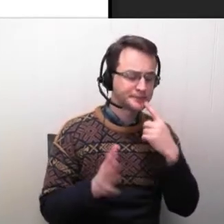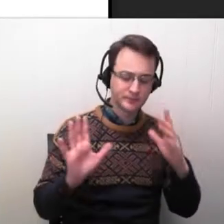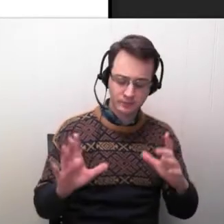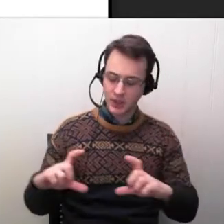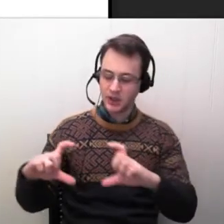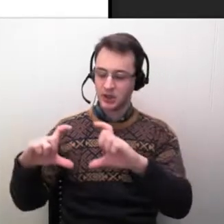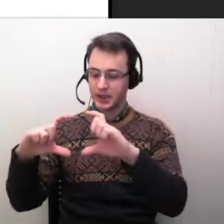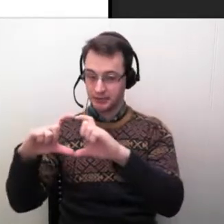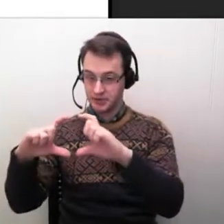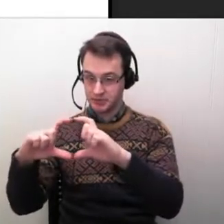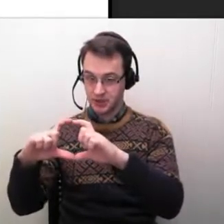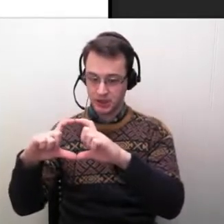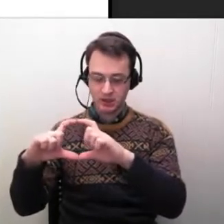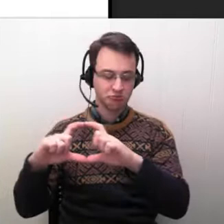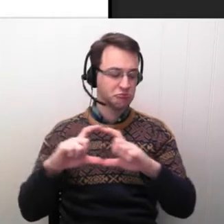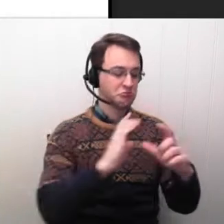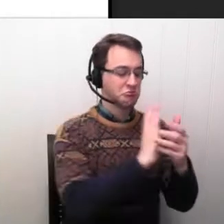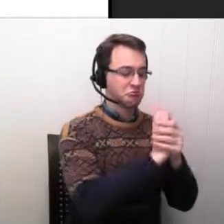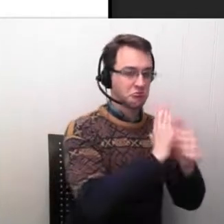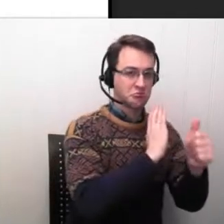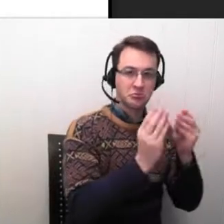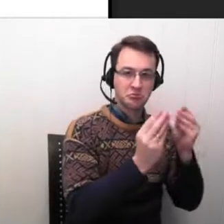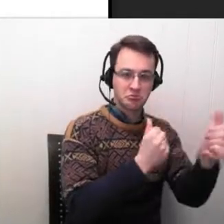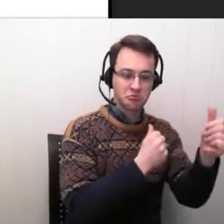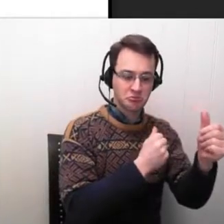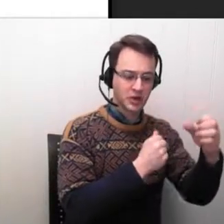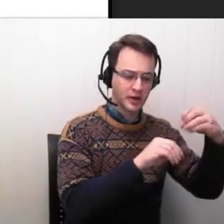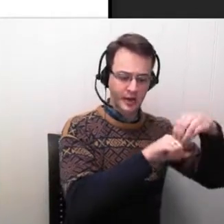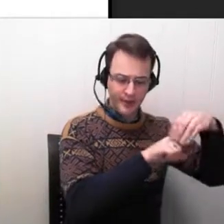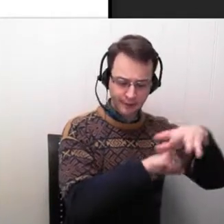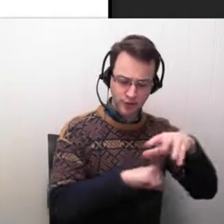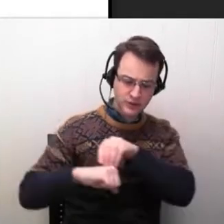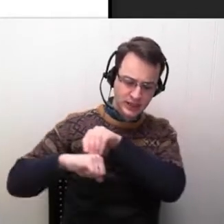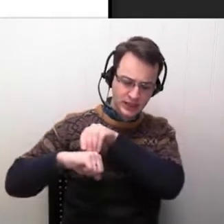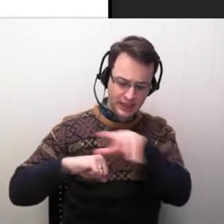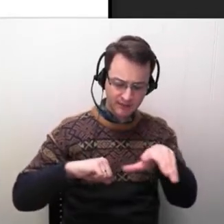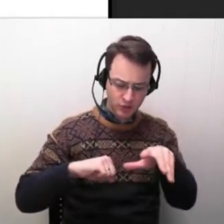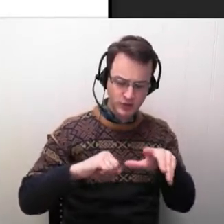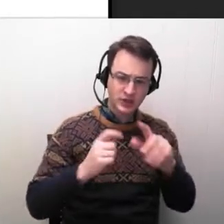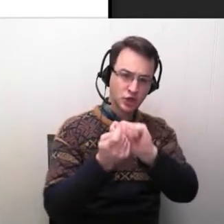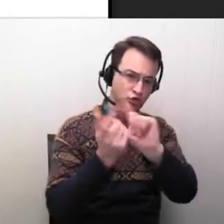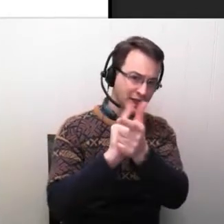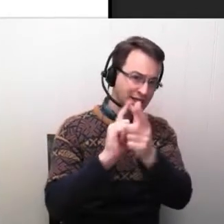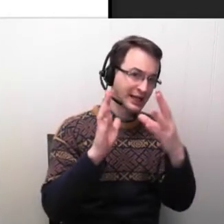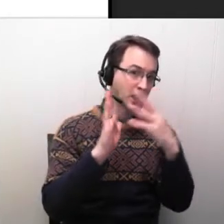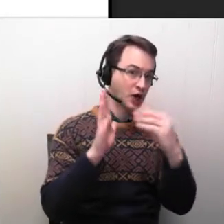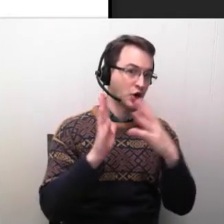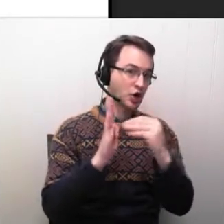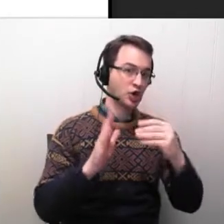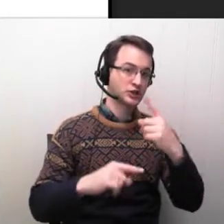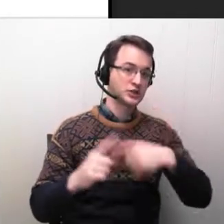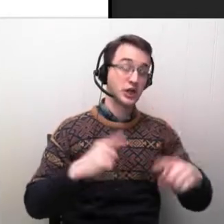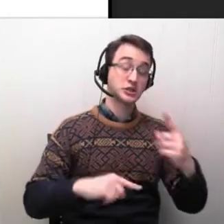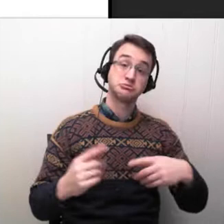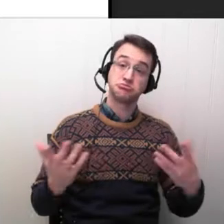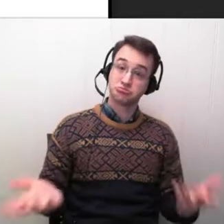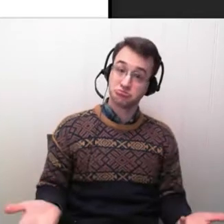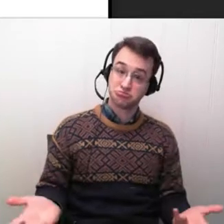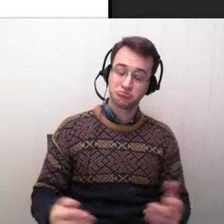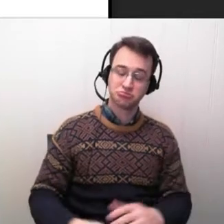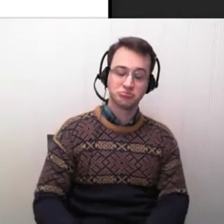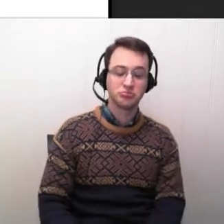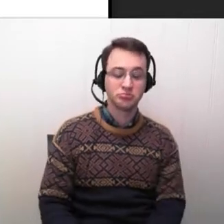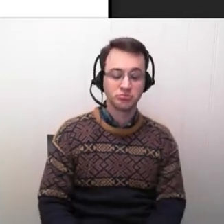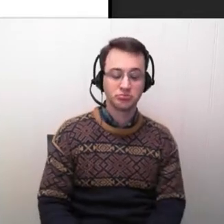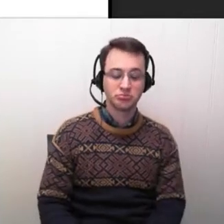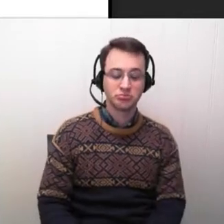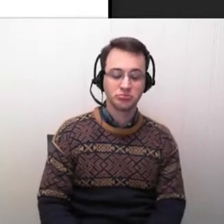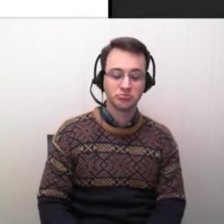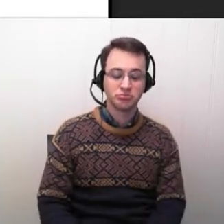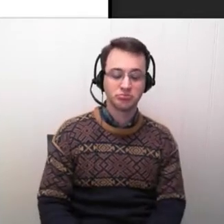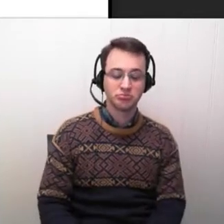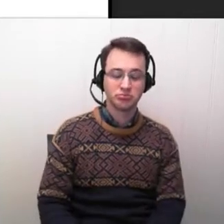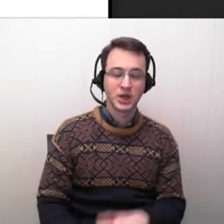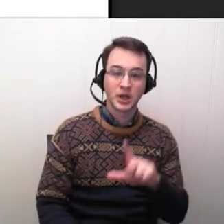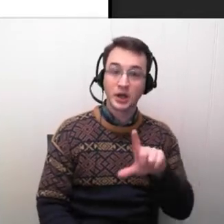and proficiency of the translation of iconically related signs in ASL. Results show that for